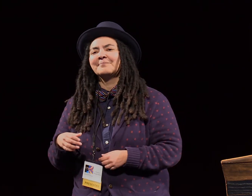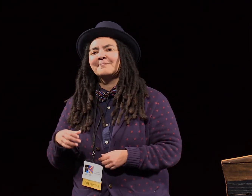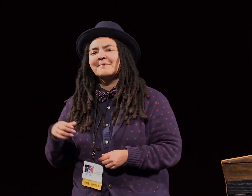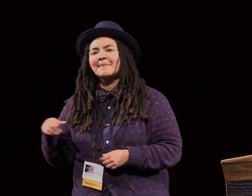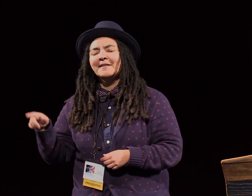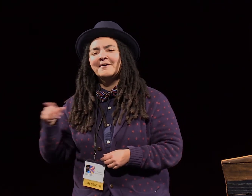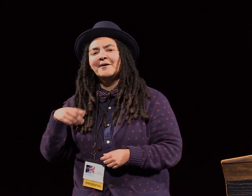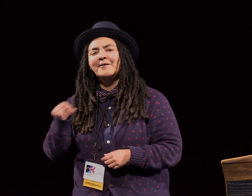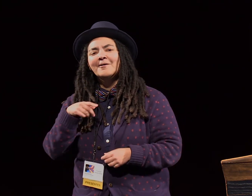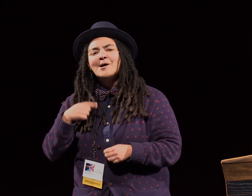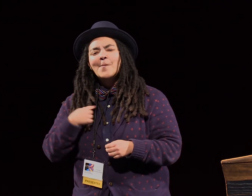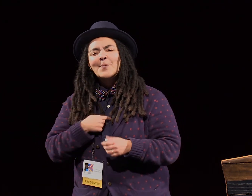That's the title of our poem.